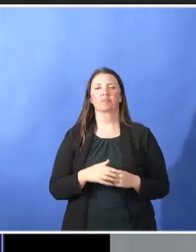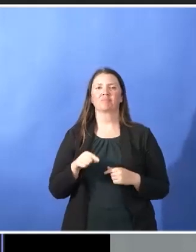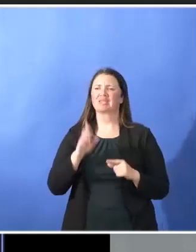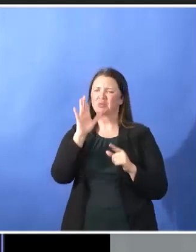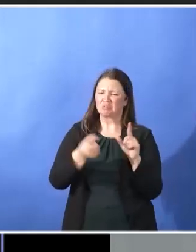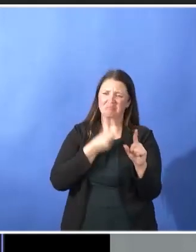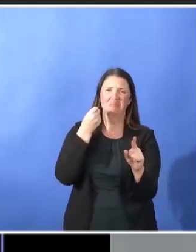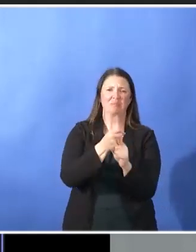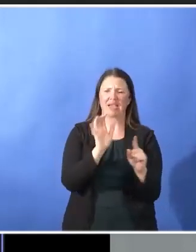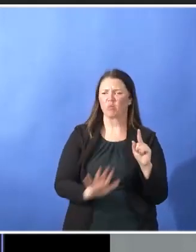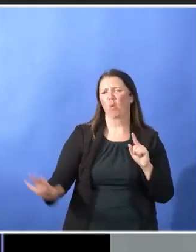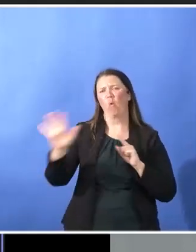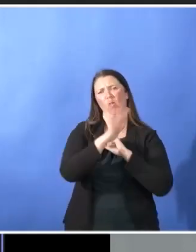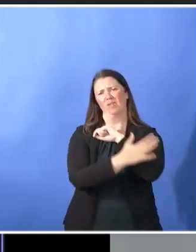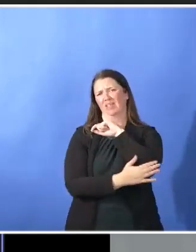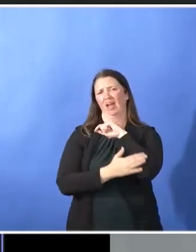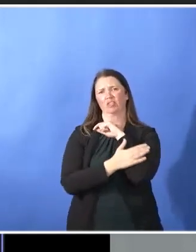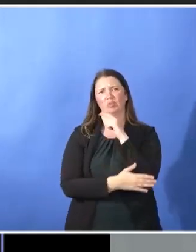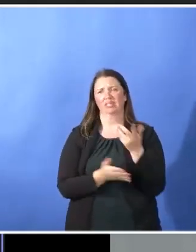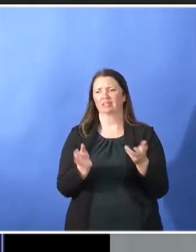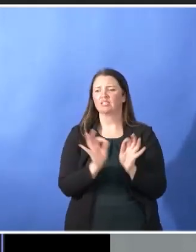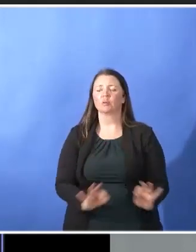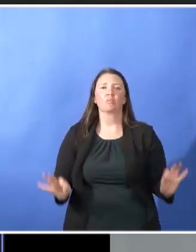HAVE CLEAR AND DETAILED NOTICE OF EMERGENCY EVENTS.